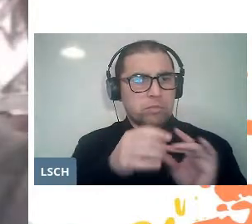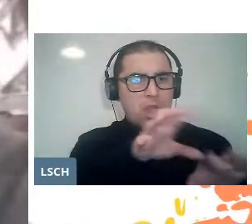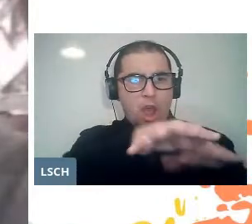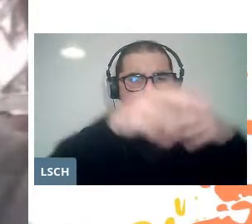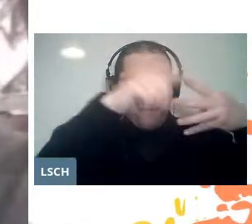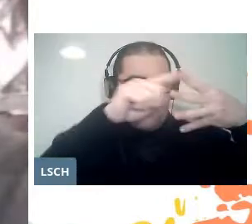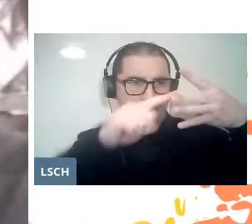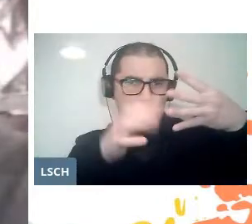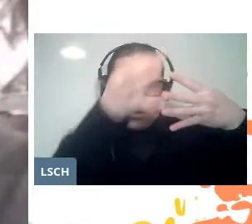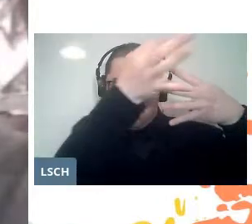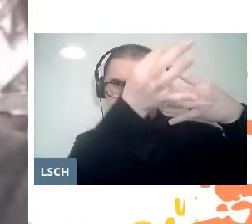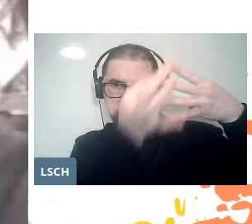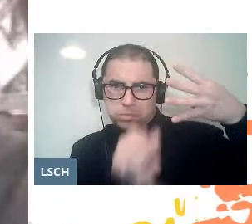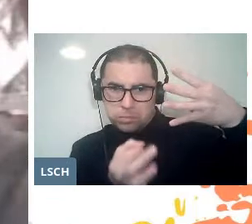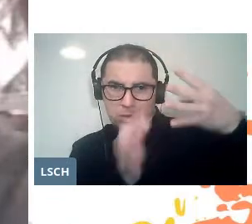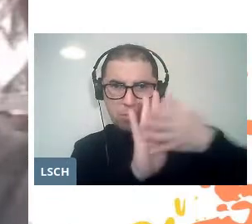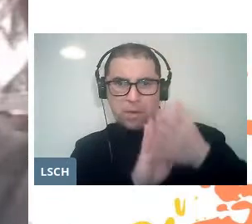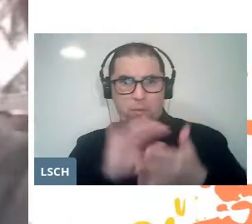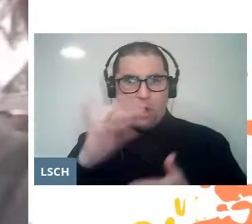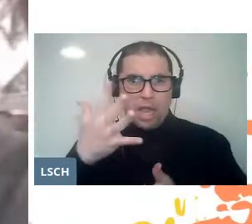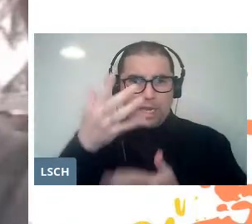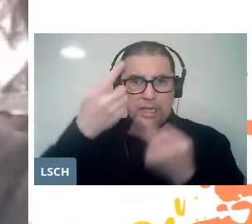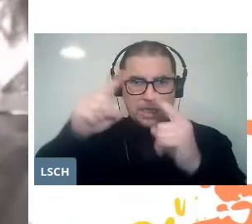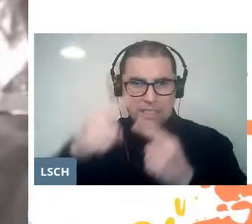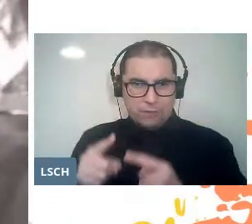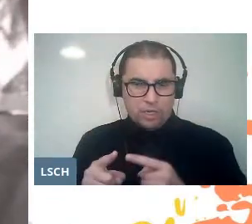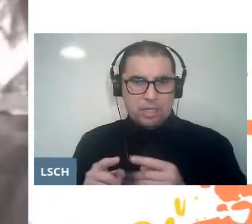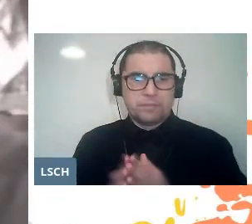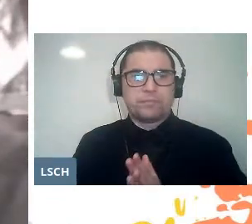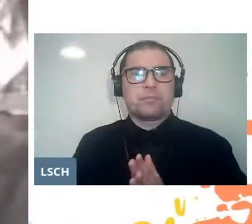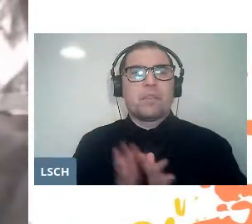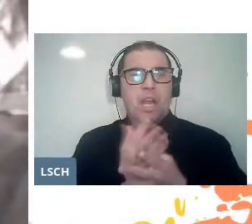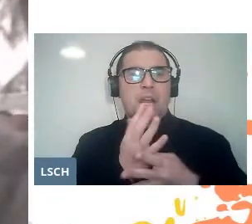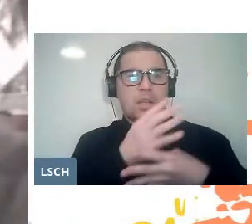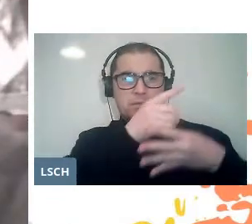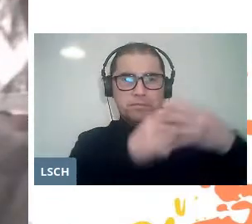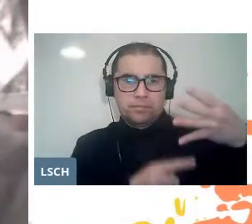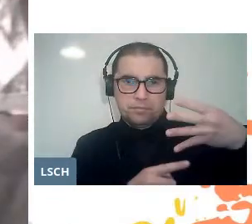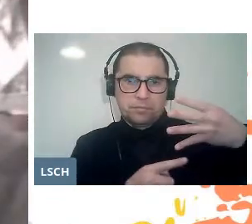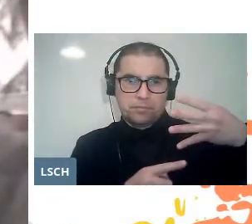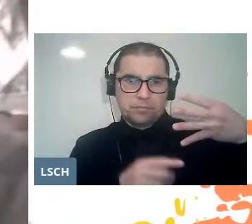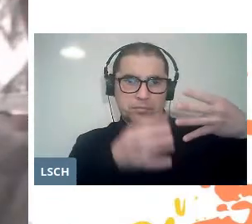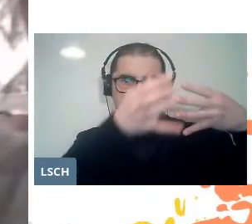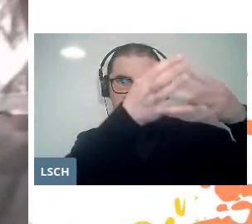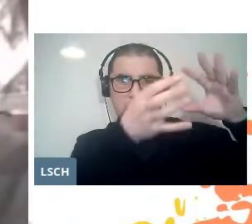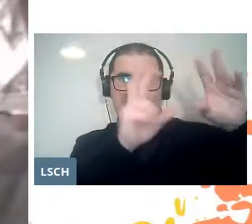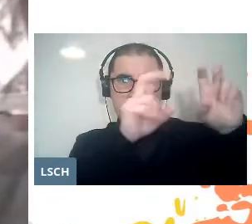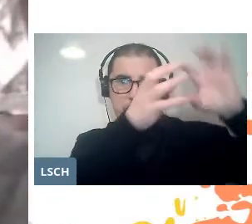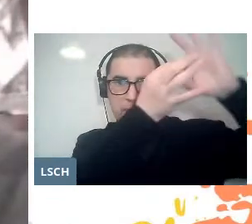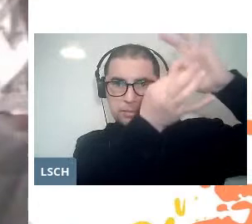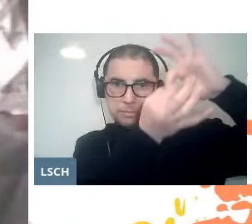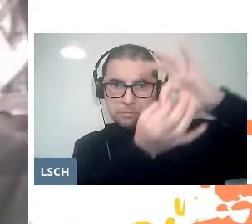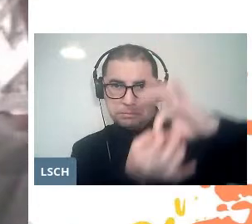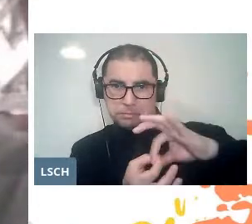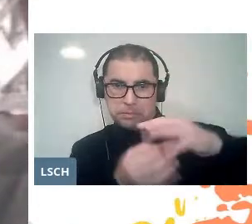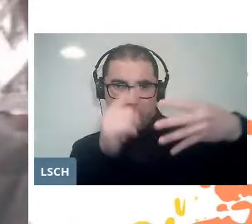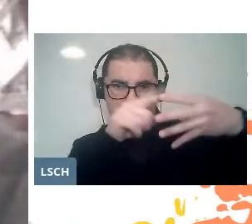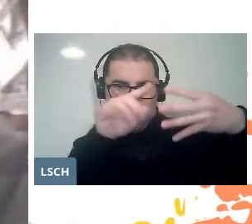For example, the fifth symphony, where we find a relationship of thematic ideas throughout all movements.